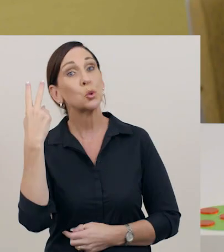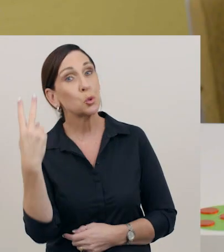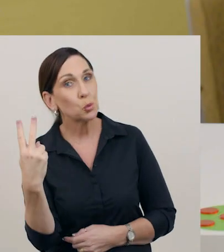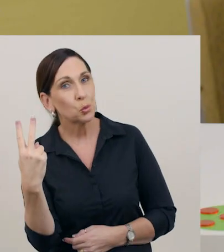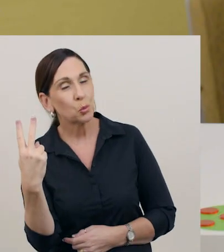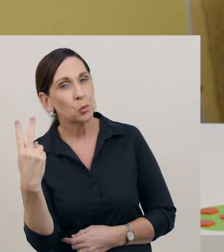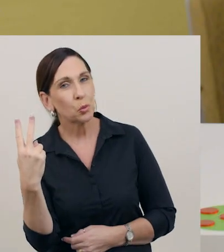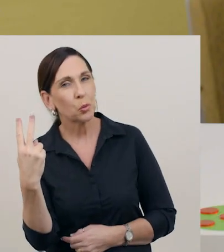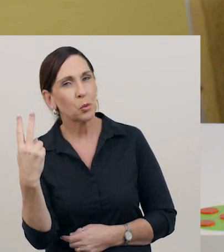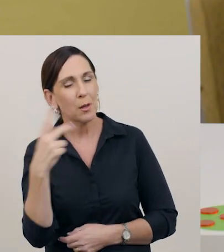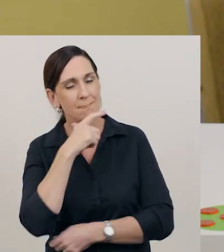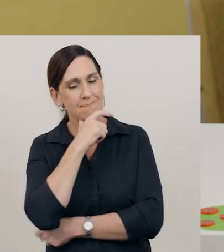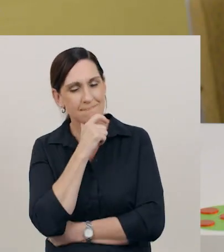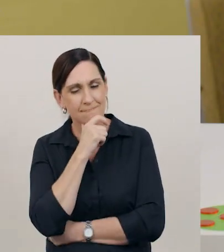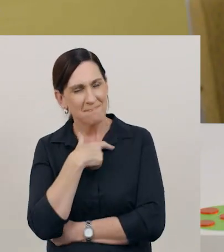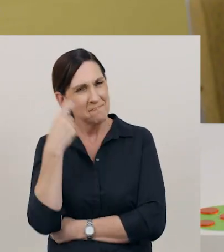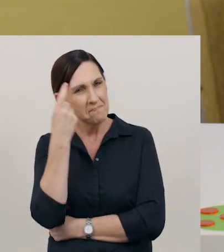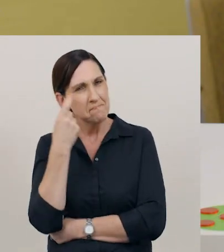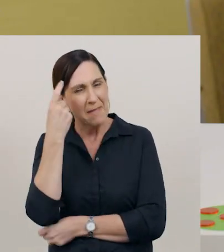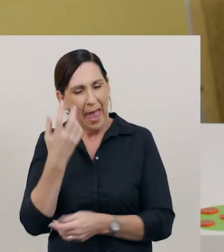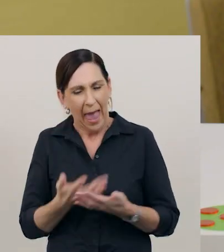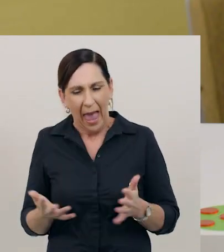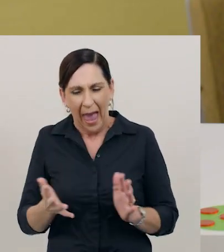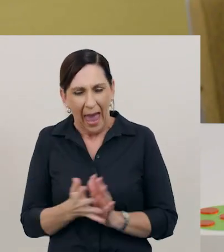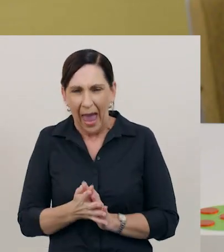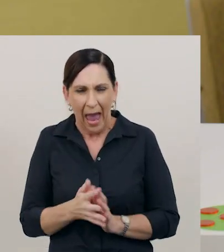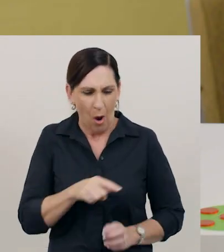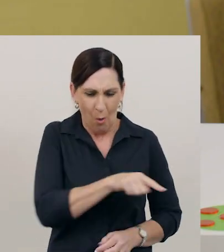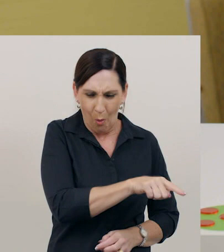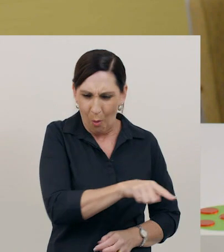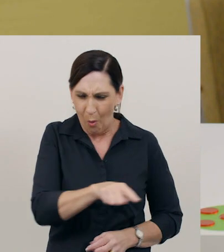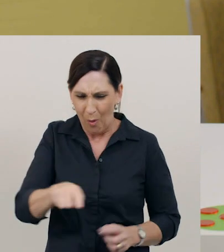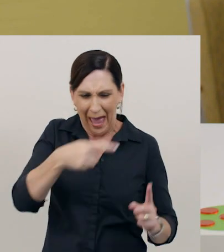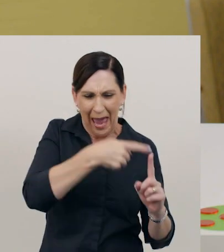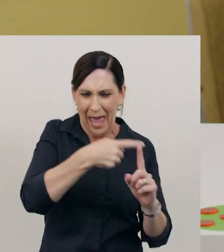I wonder what I could do to help make it easier for me to add these numbers.